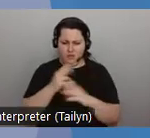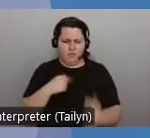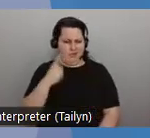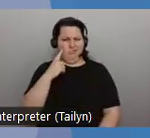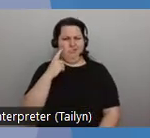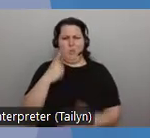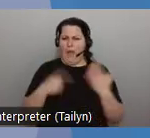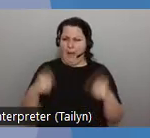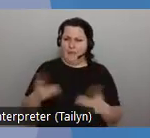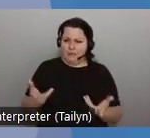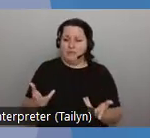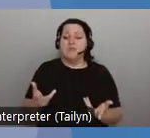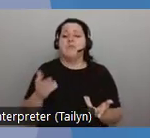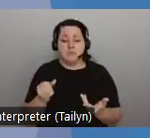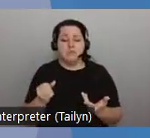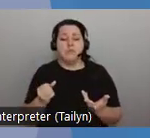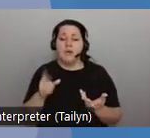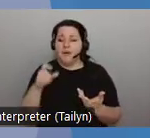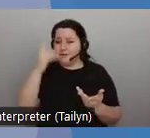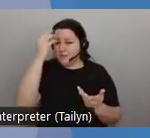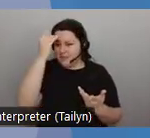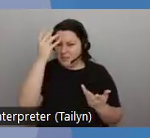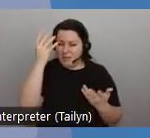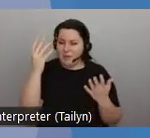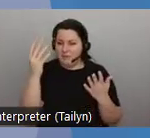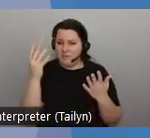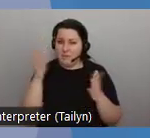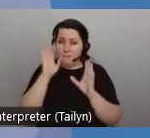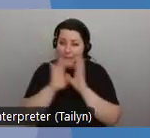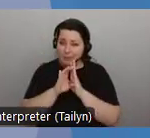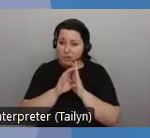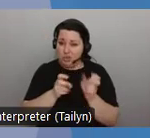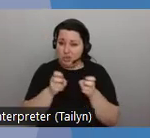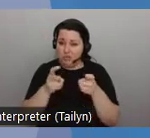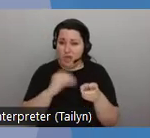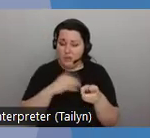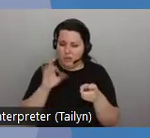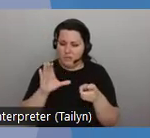it might be right in the middle of that paragraph in your alternative text order unlabeled graphic is now